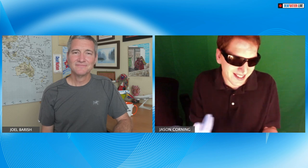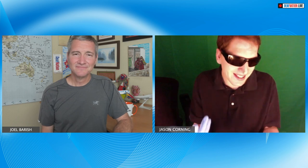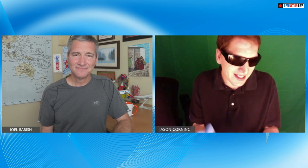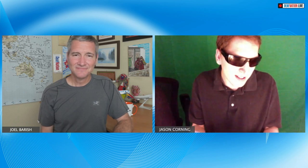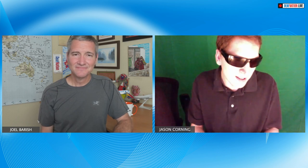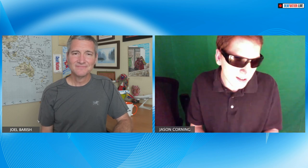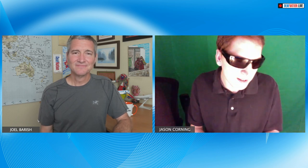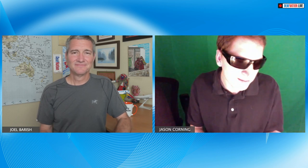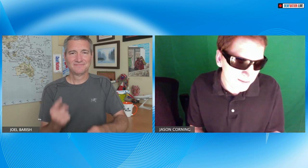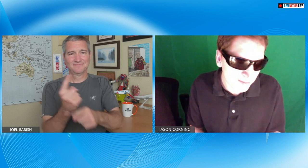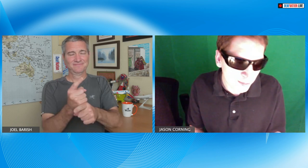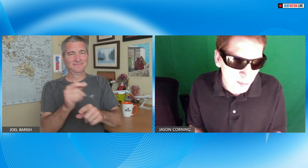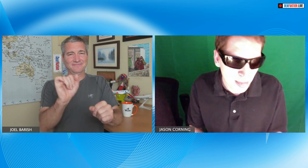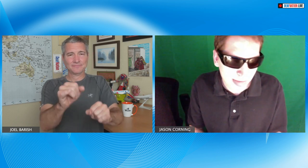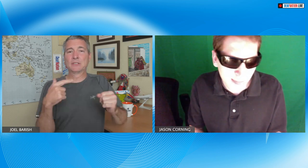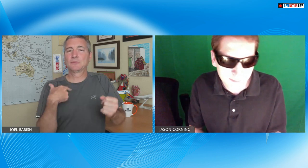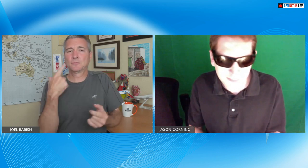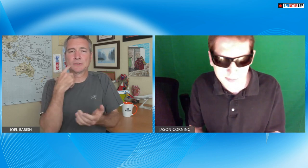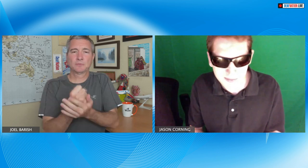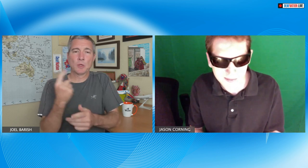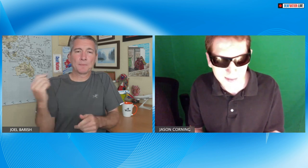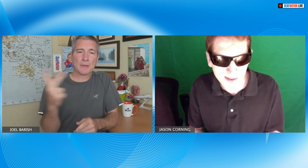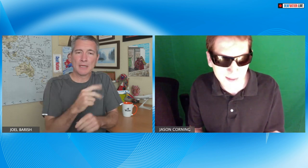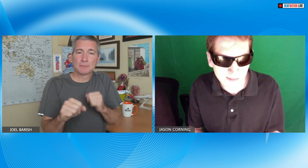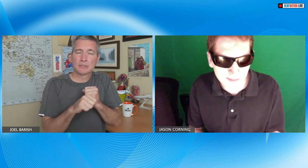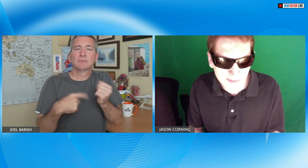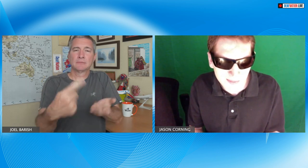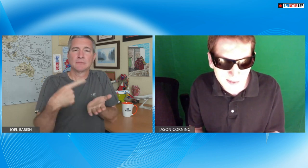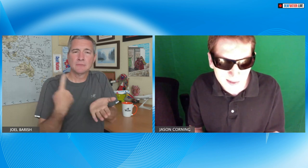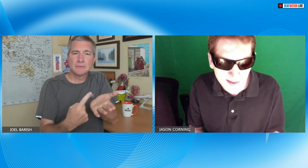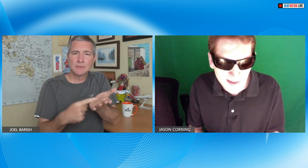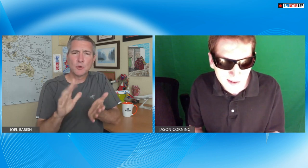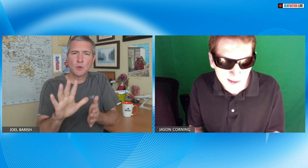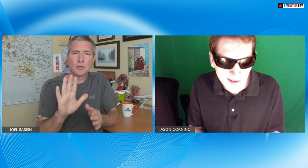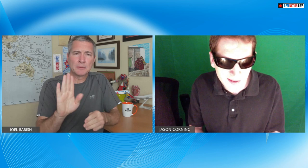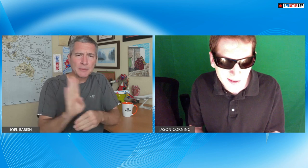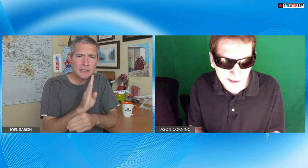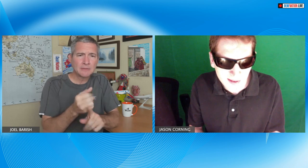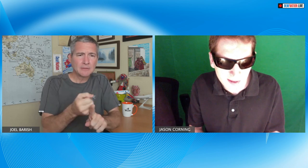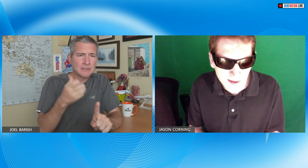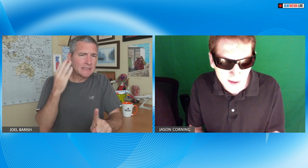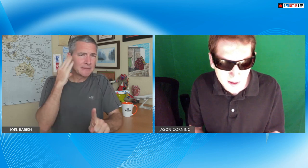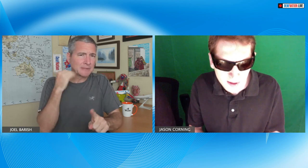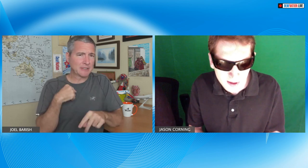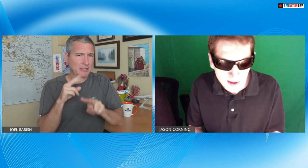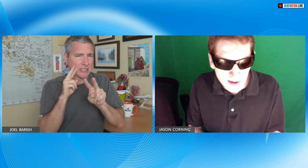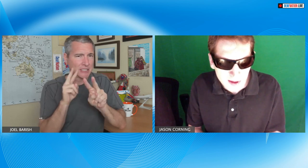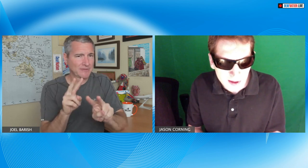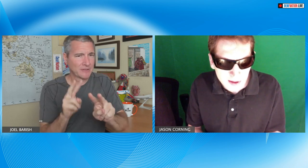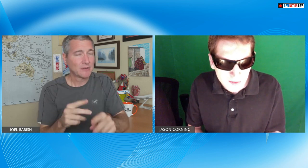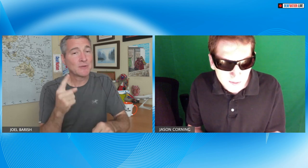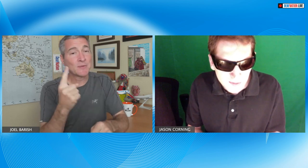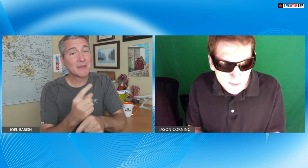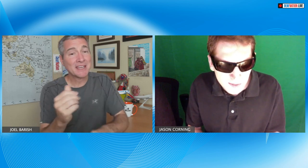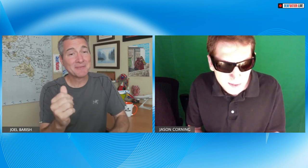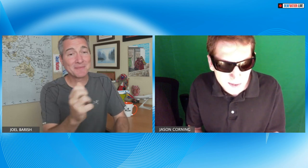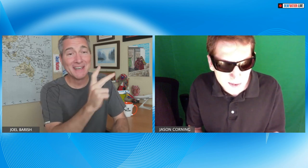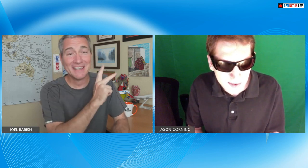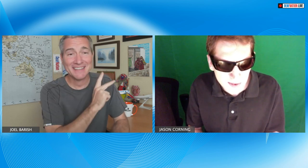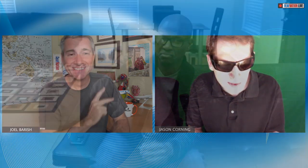that is right, we will be right back, showing some advertise then we will discuss your business